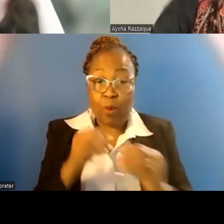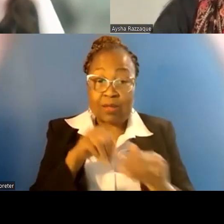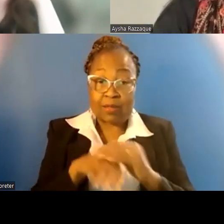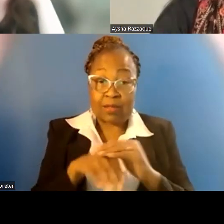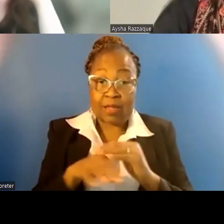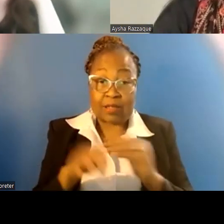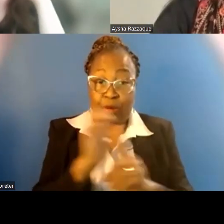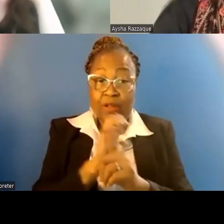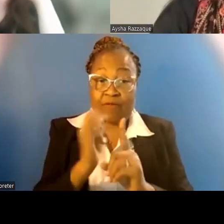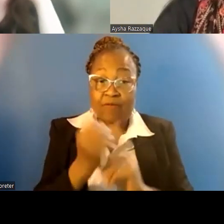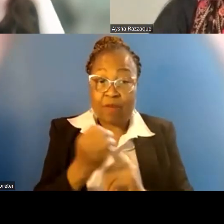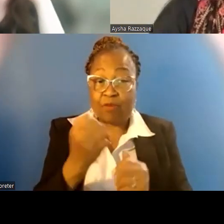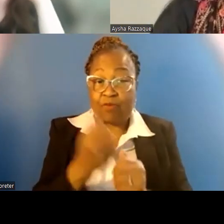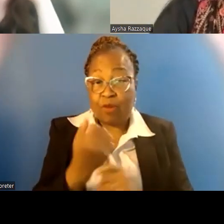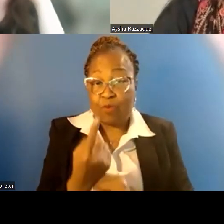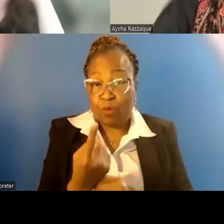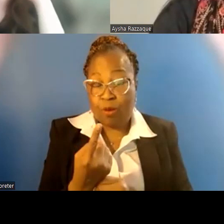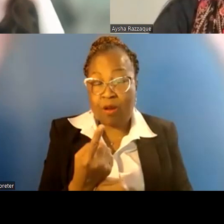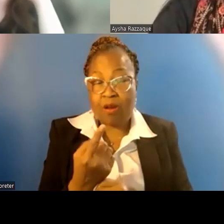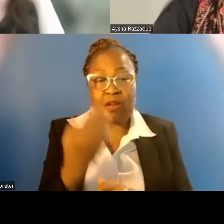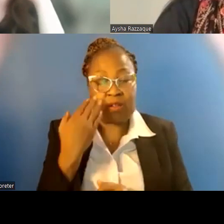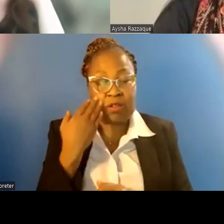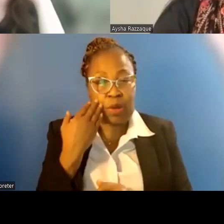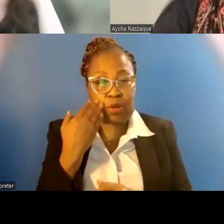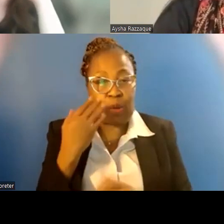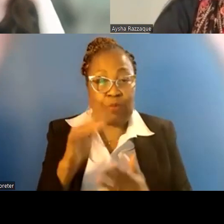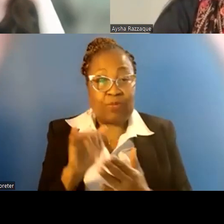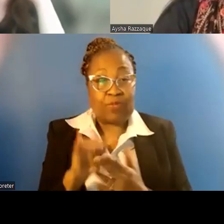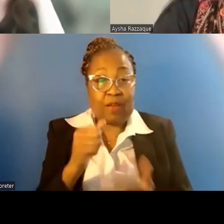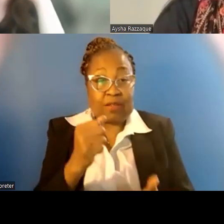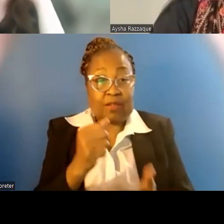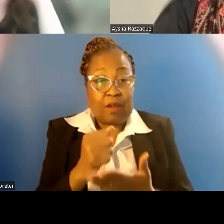So I know that's also been helpful for many of our students